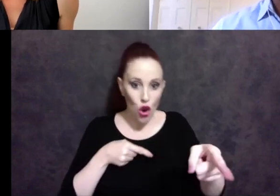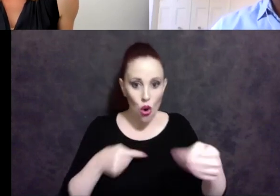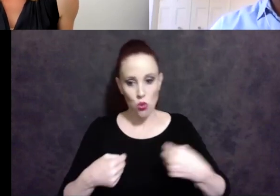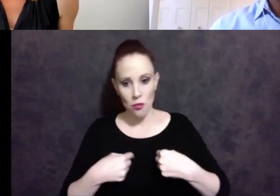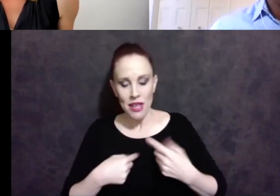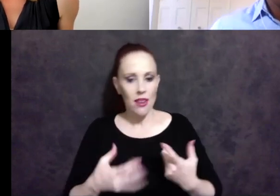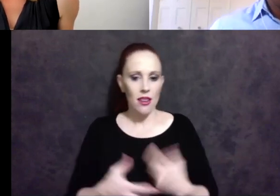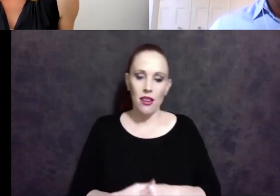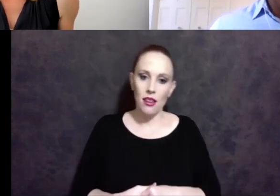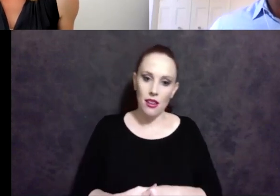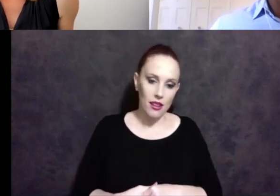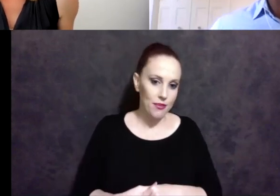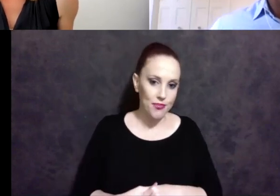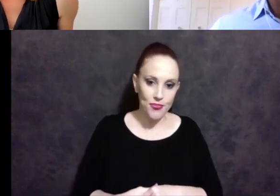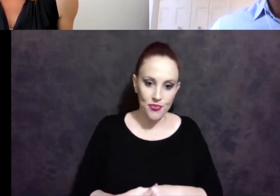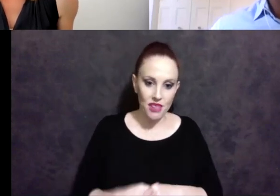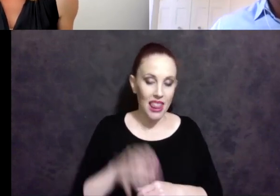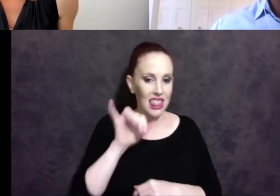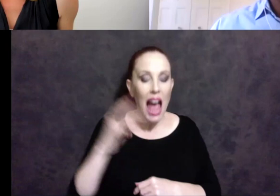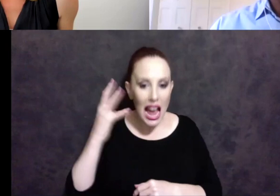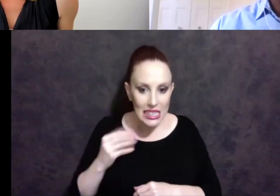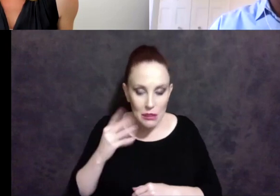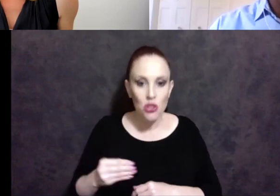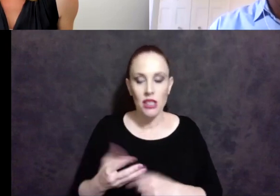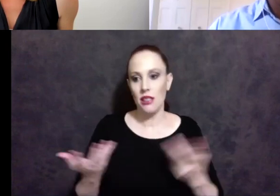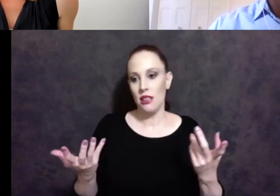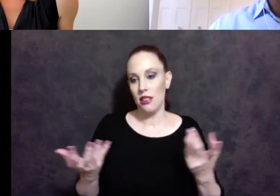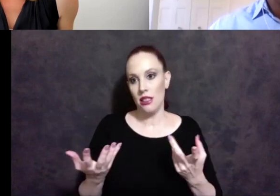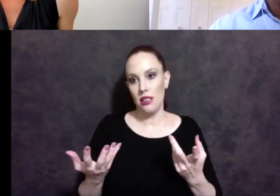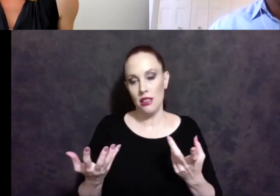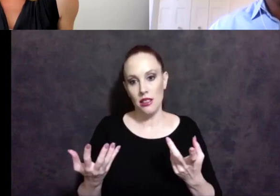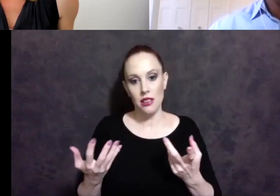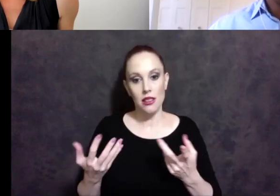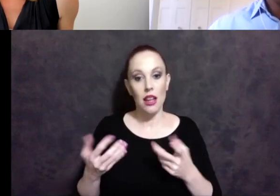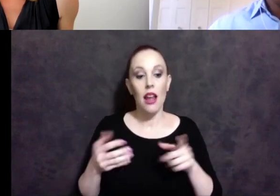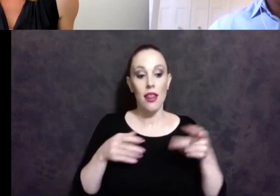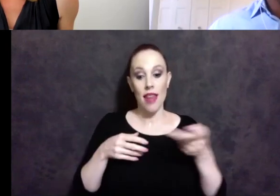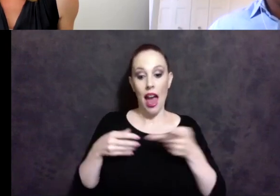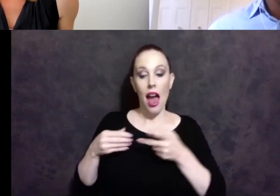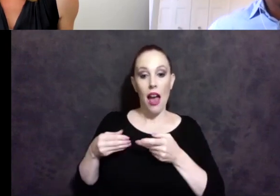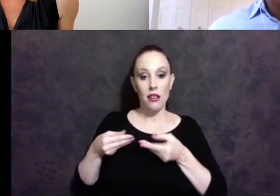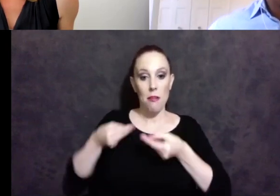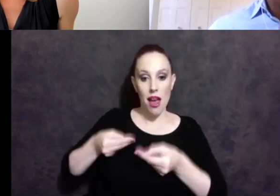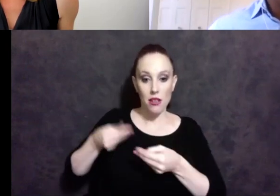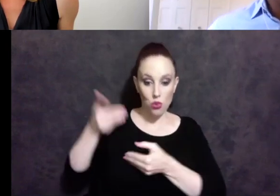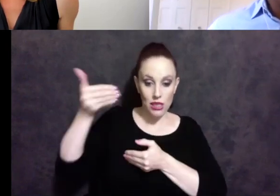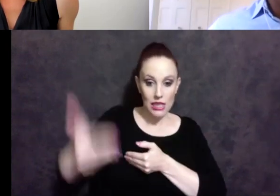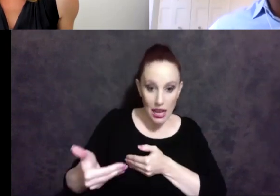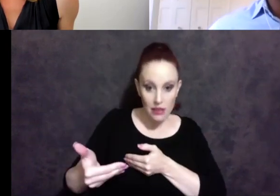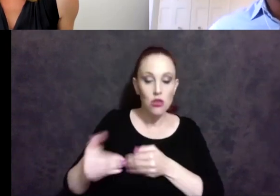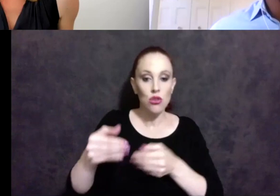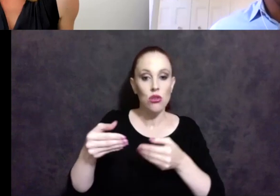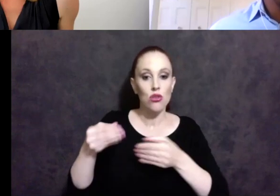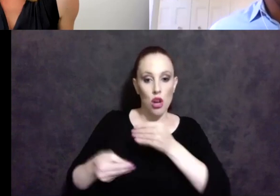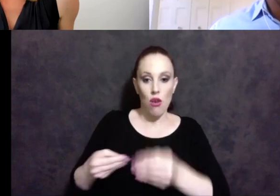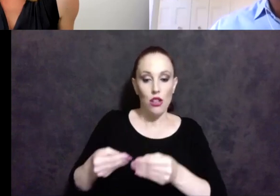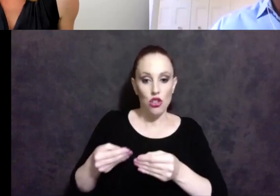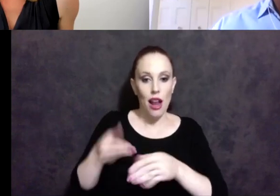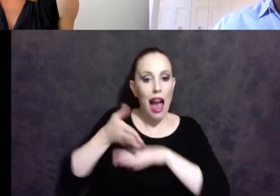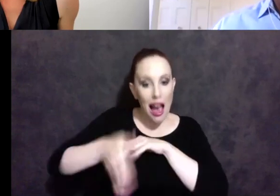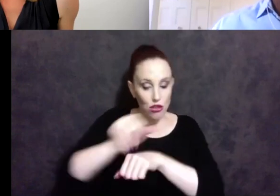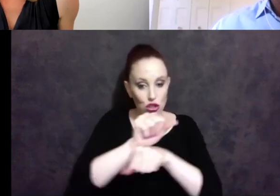person. That experience to the next generation that's post slavery that deals with just overt